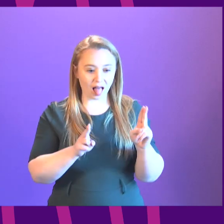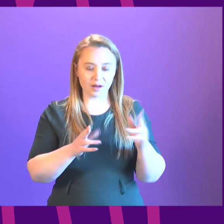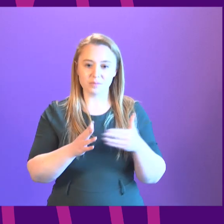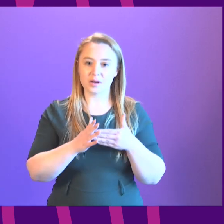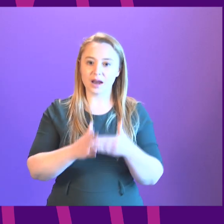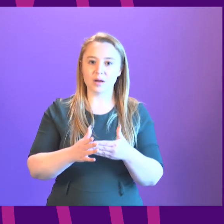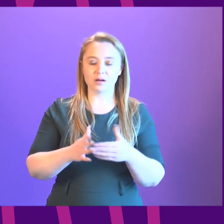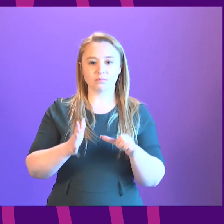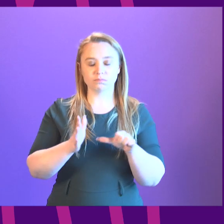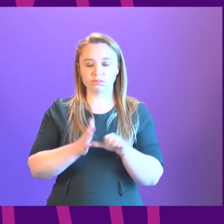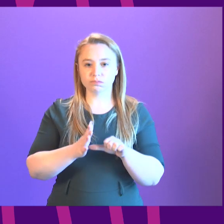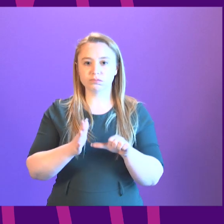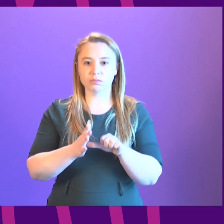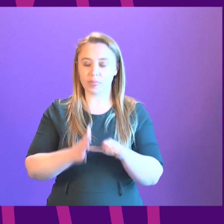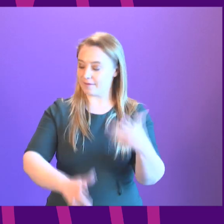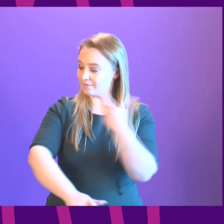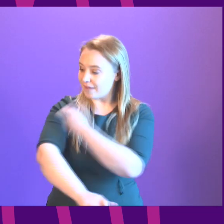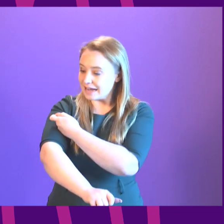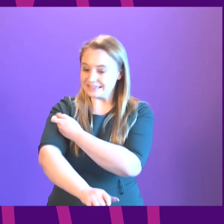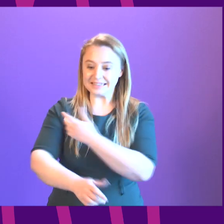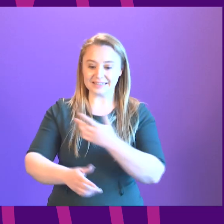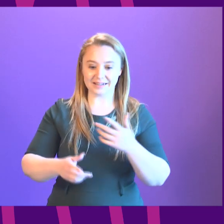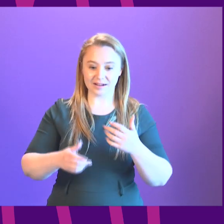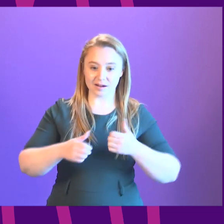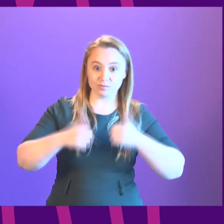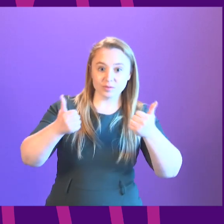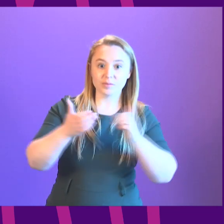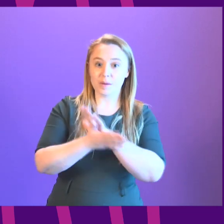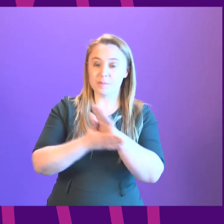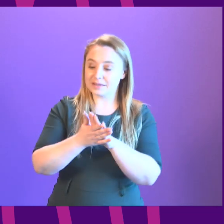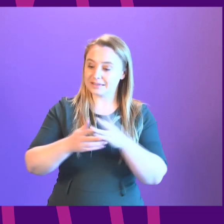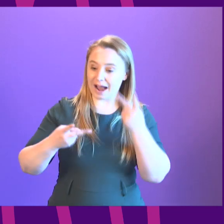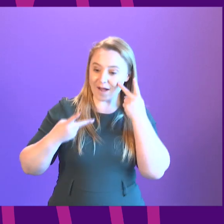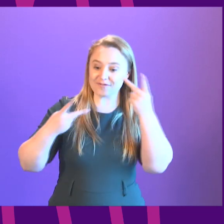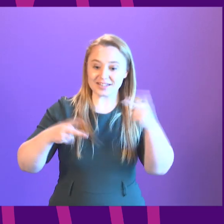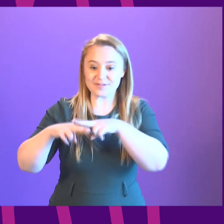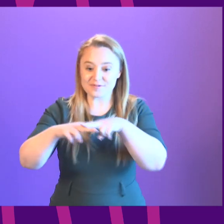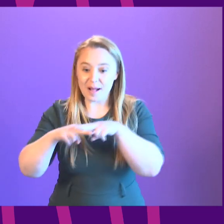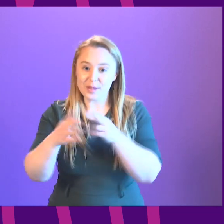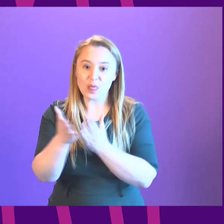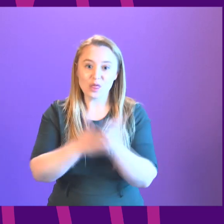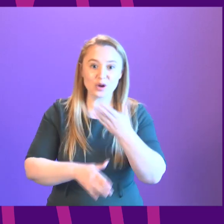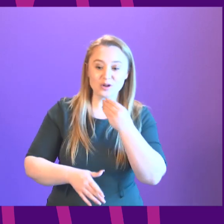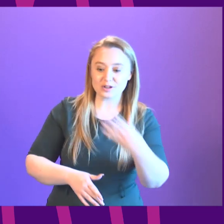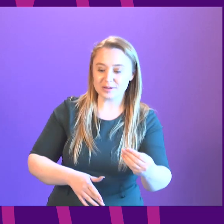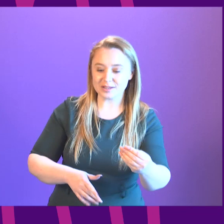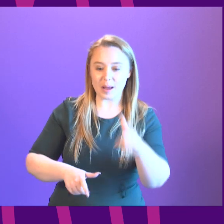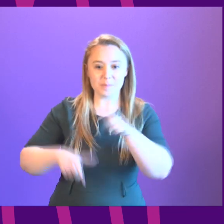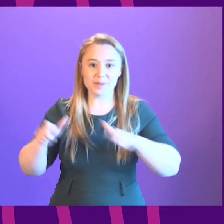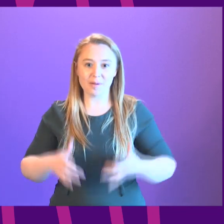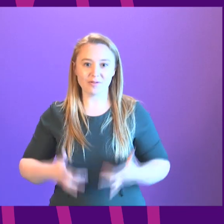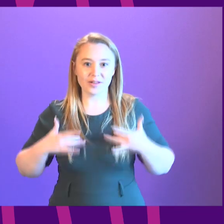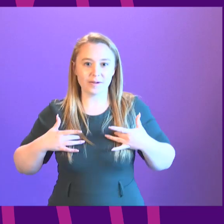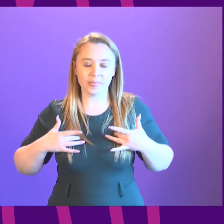of a vaccine and the chance to see loved ones again over Christmas—even for only a brief time—gave people real hope of respite.